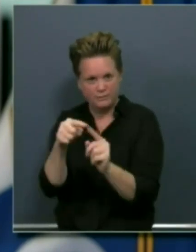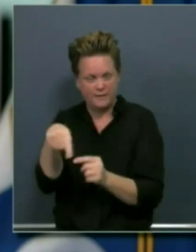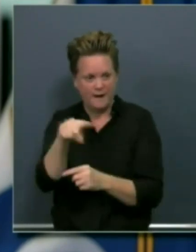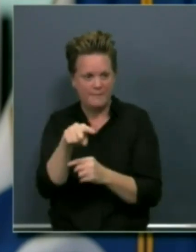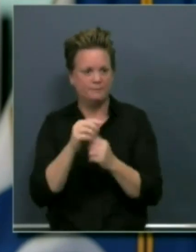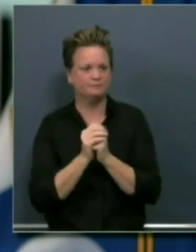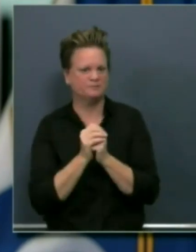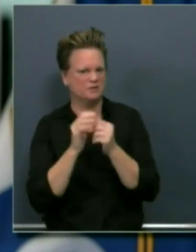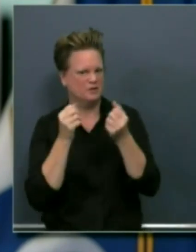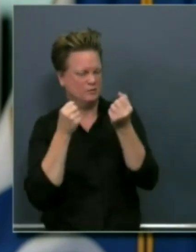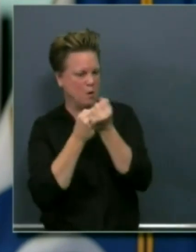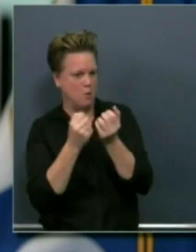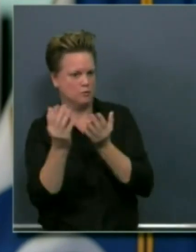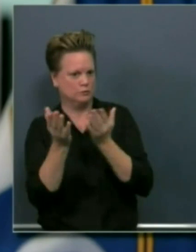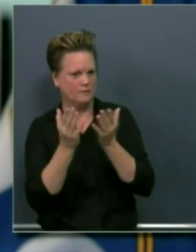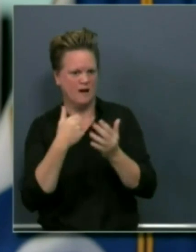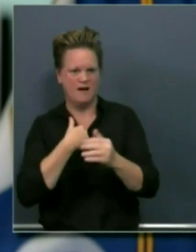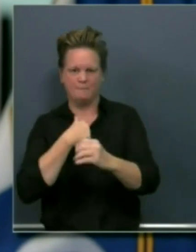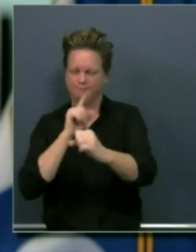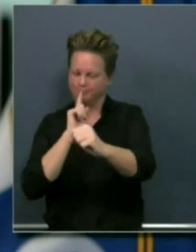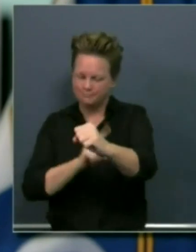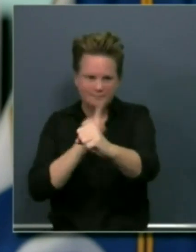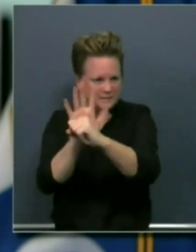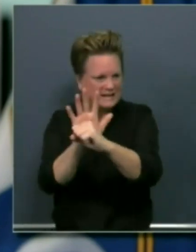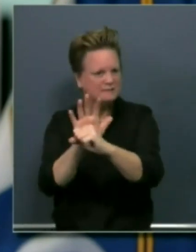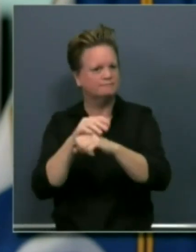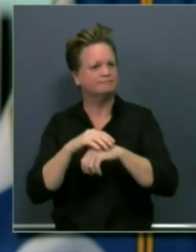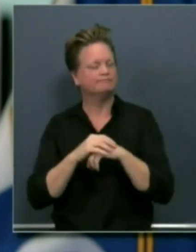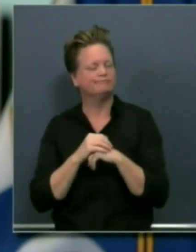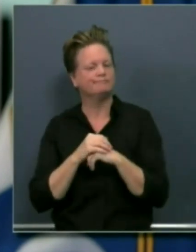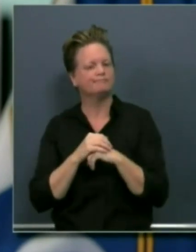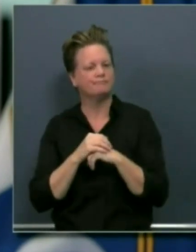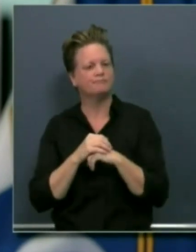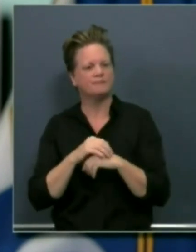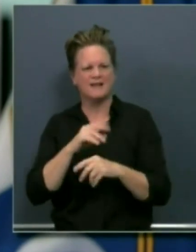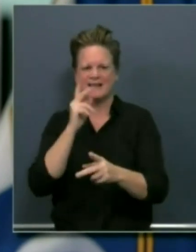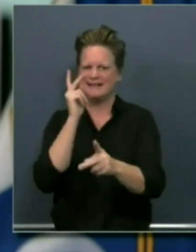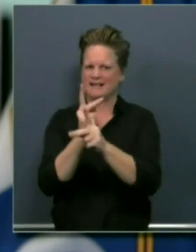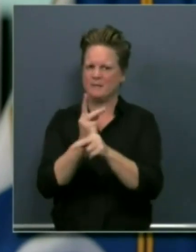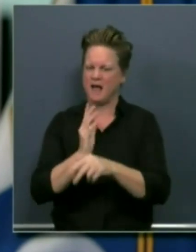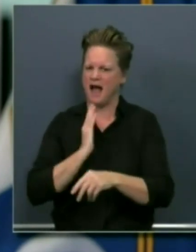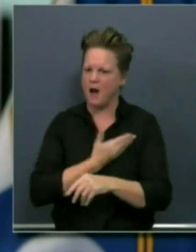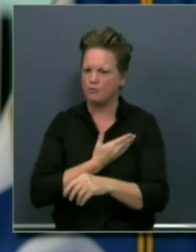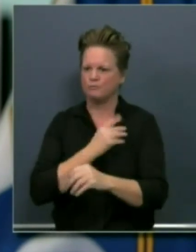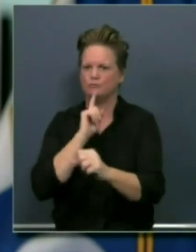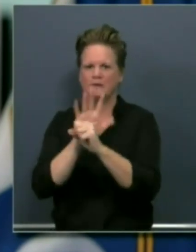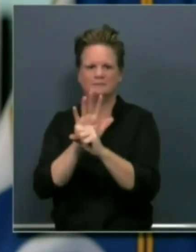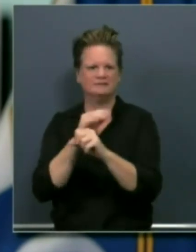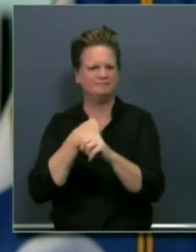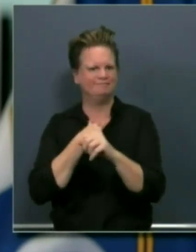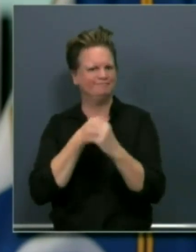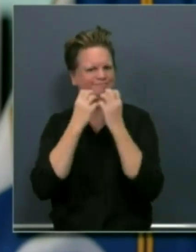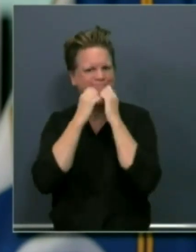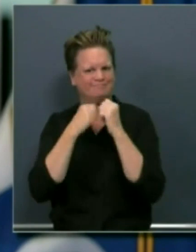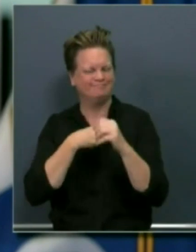THOSE 5 MILLION PROCEDURE MASKS INTO THAT SYSTEM AND BROADEN OUR OUR CAPACITY TO